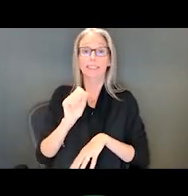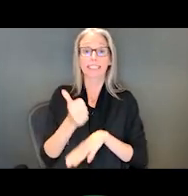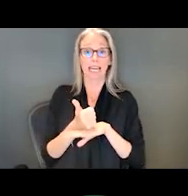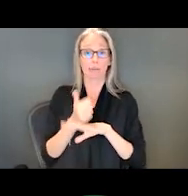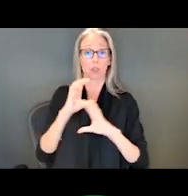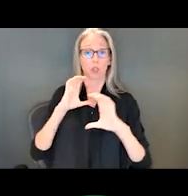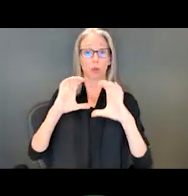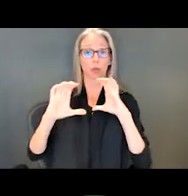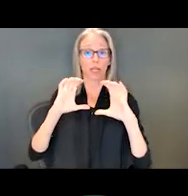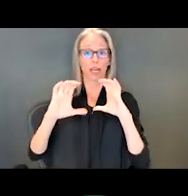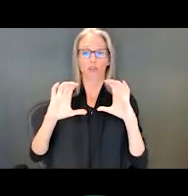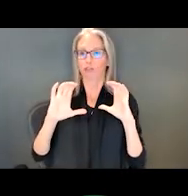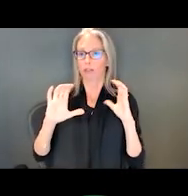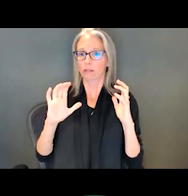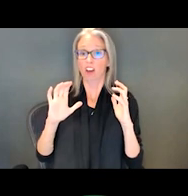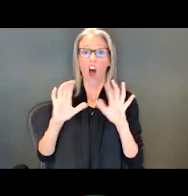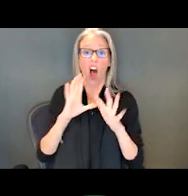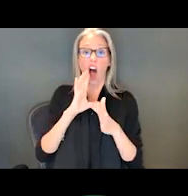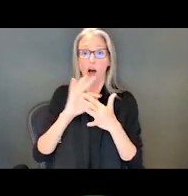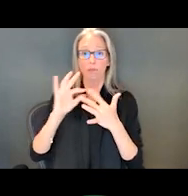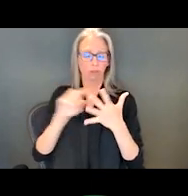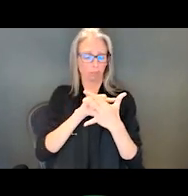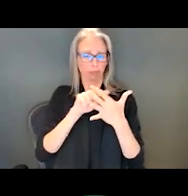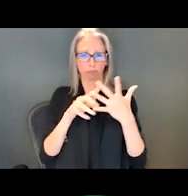is kind of something I'm going to get in next with our next question is.